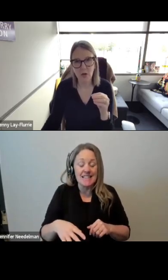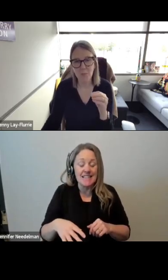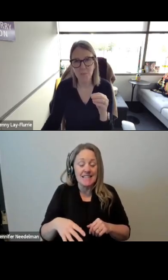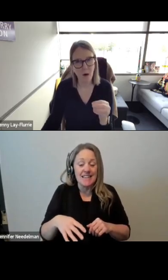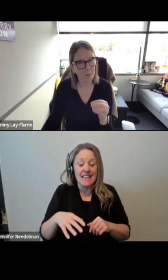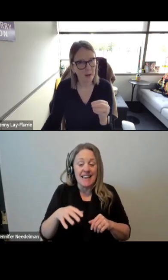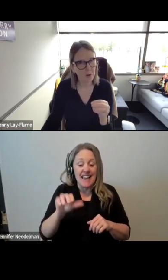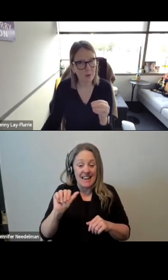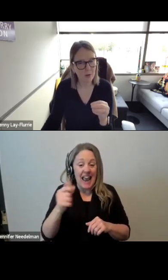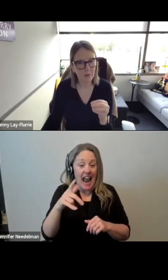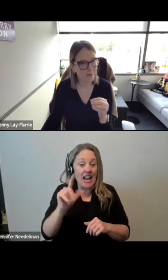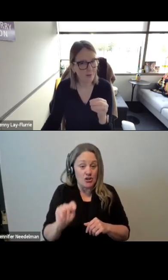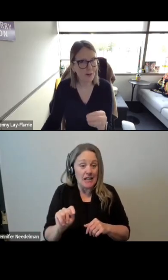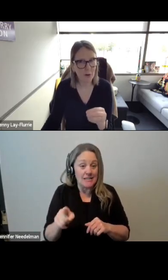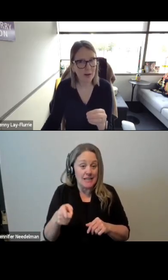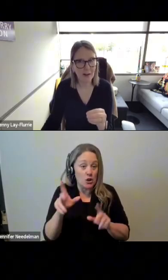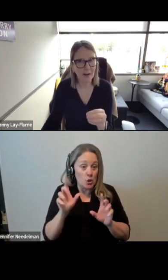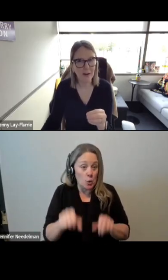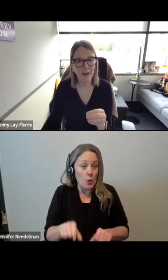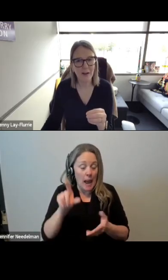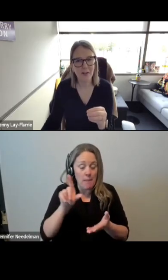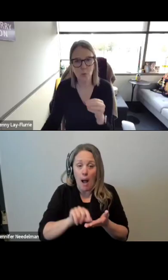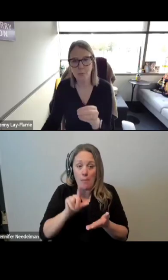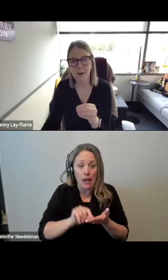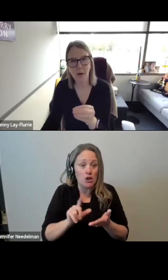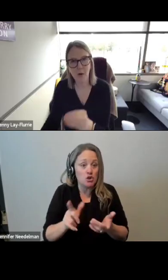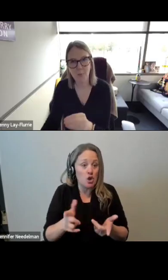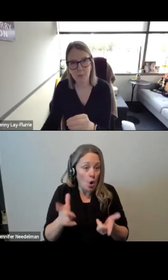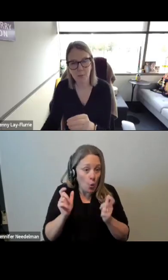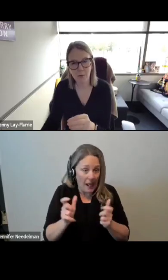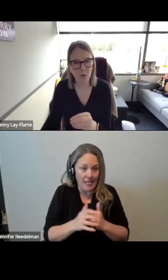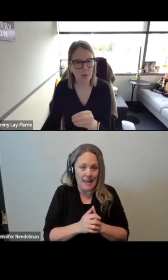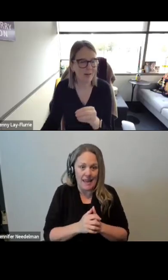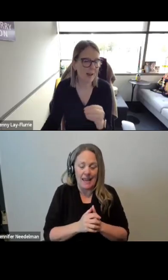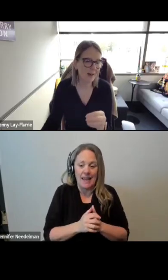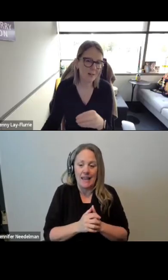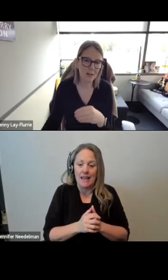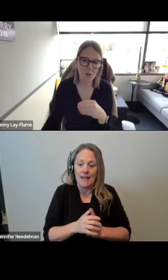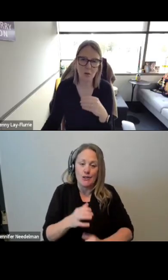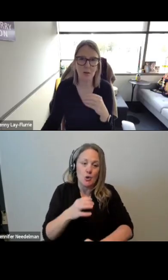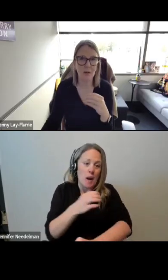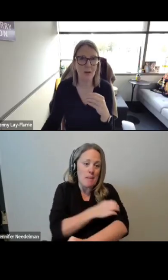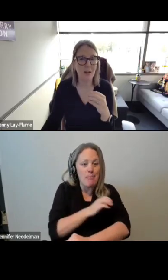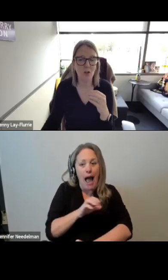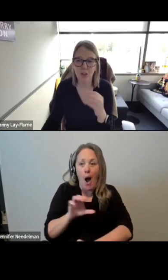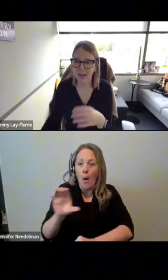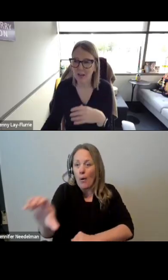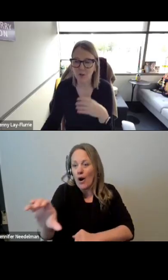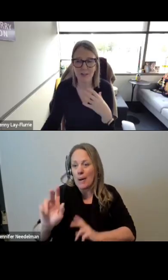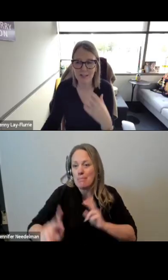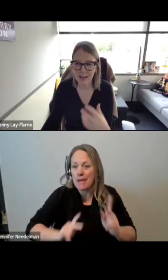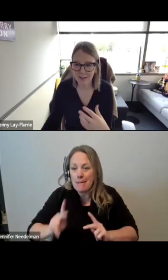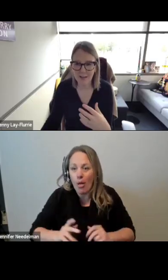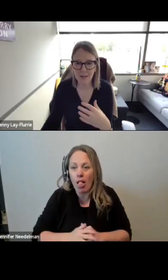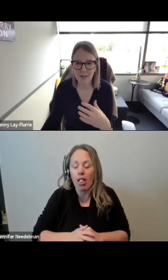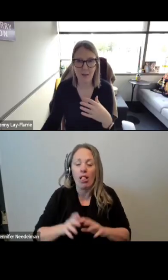that you can publish very quickly to empower people. You can edit it, you can check it, you can test it